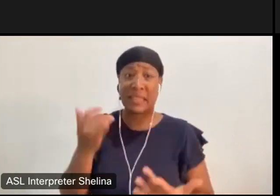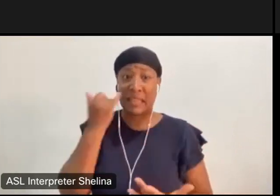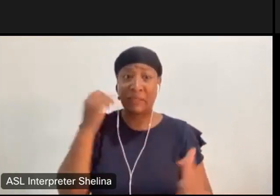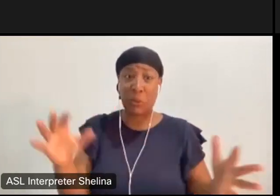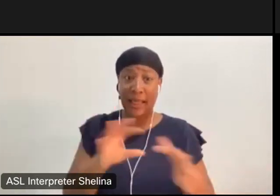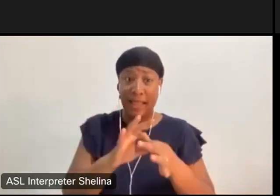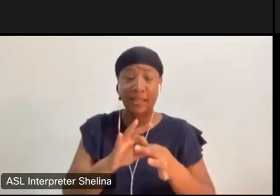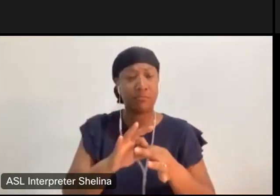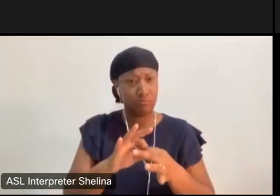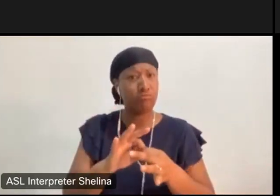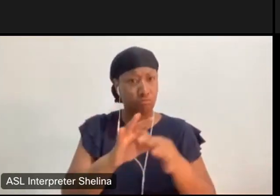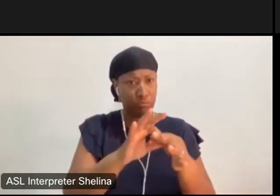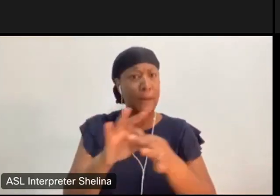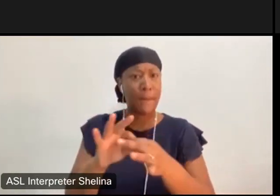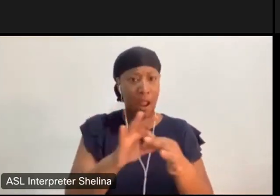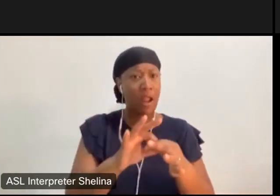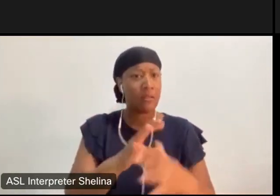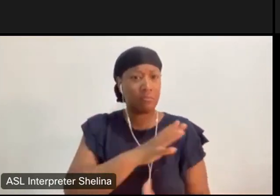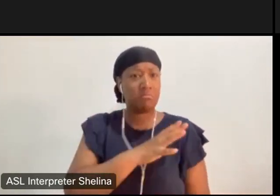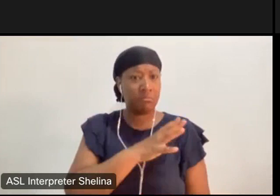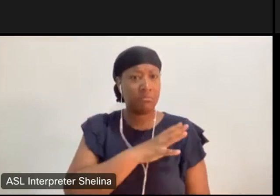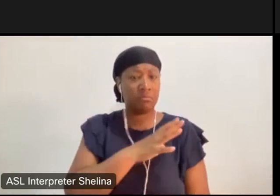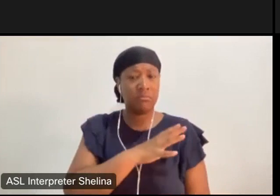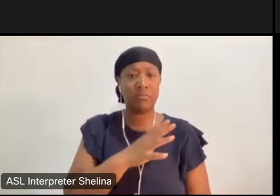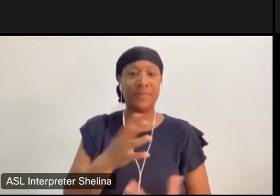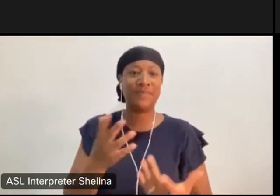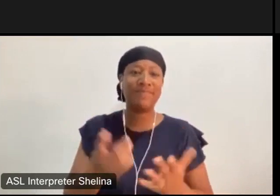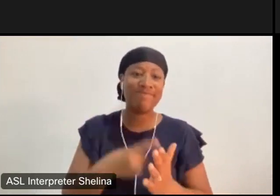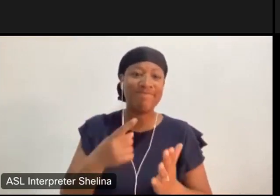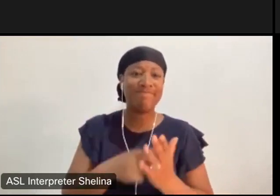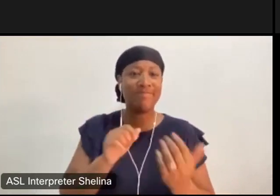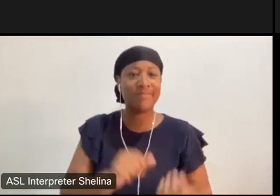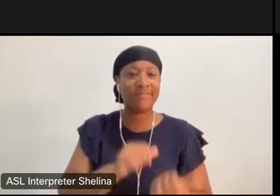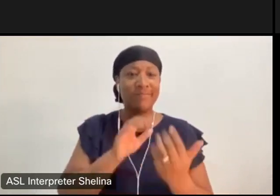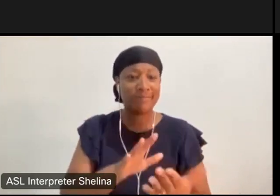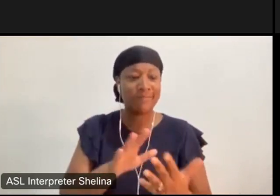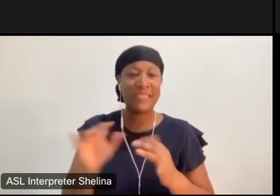Yeah, because sometimes the approach you're using is the same.